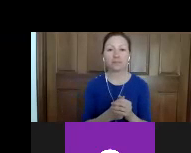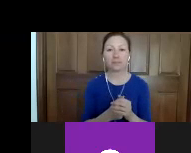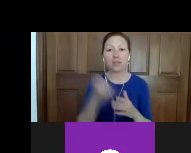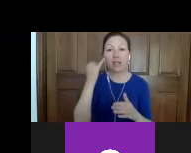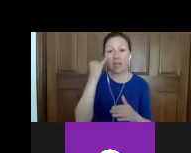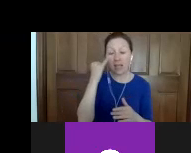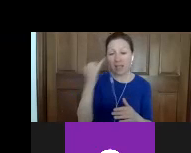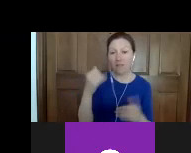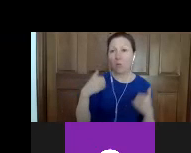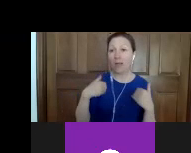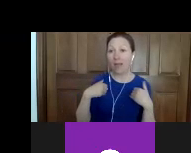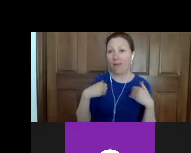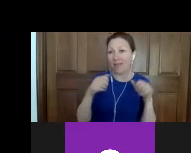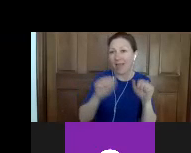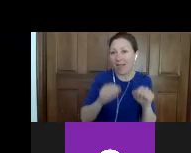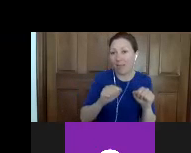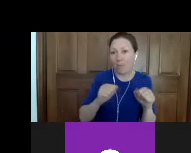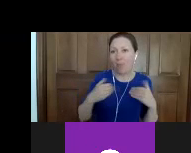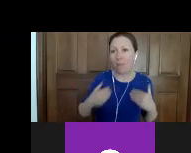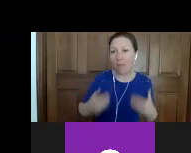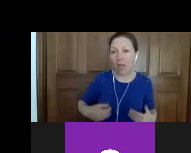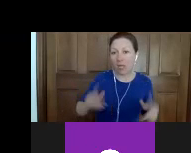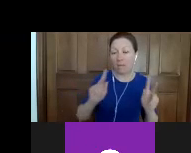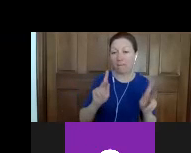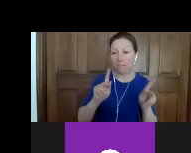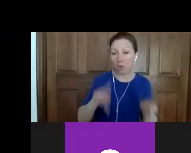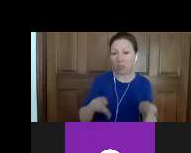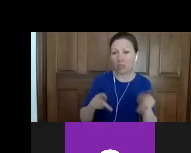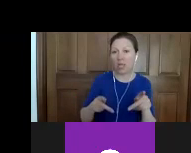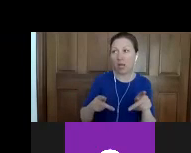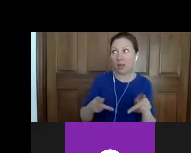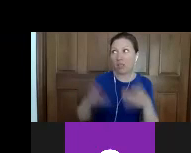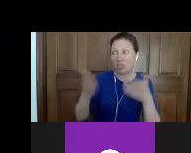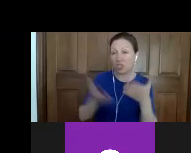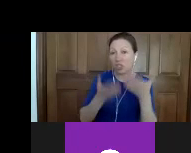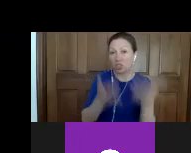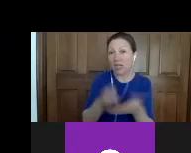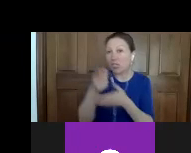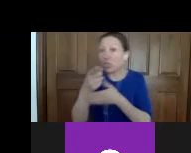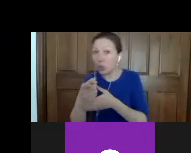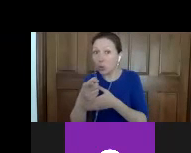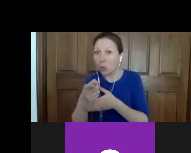likely to get that interview. That's been demonstrated as well. So use your references.